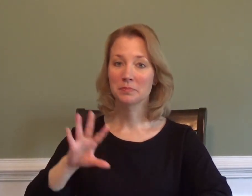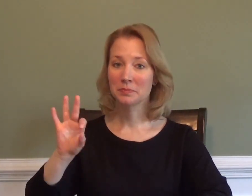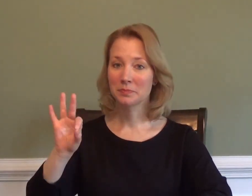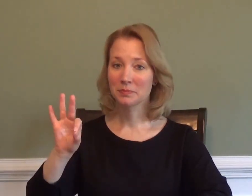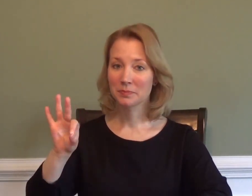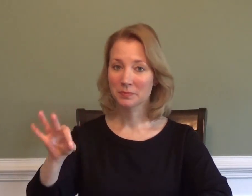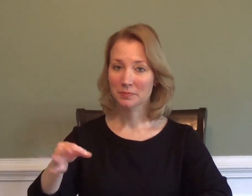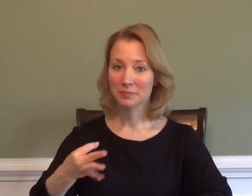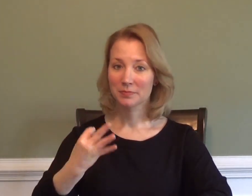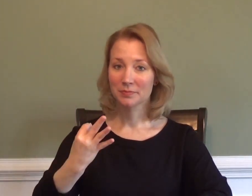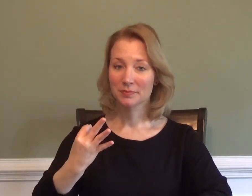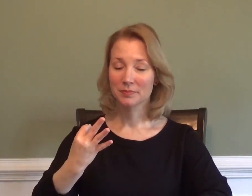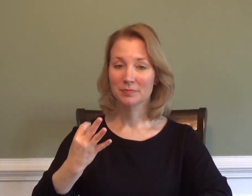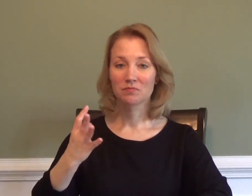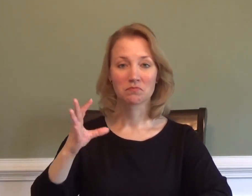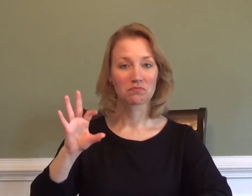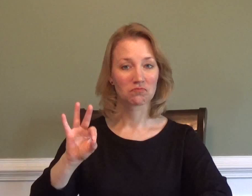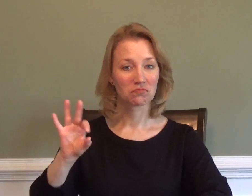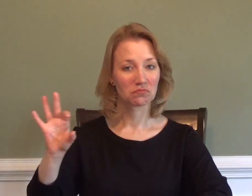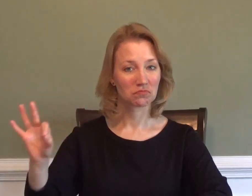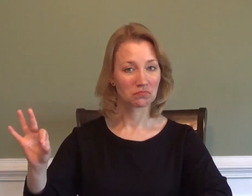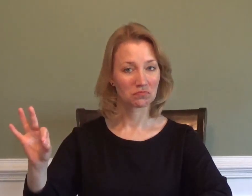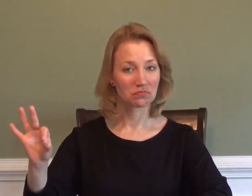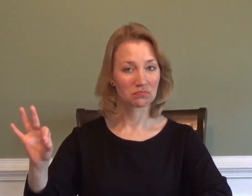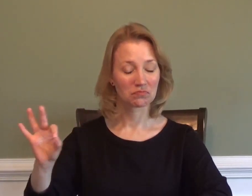$9.99